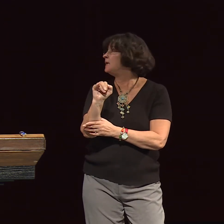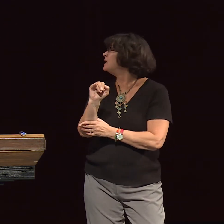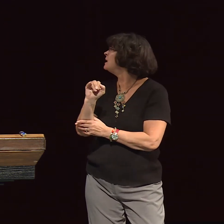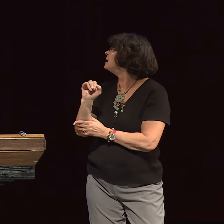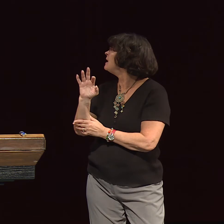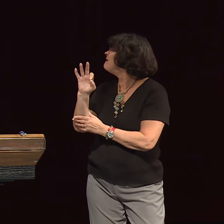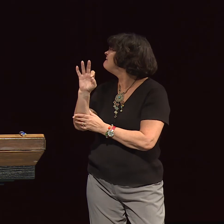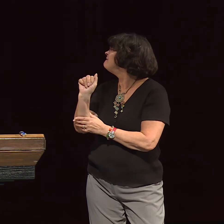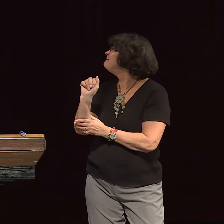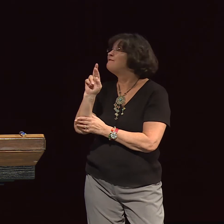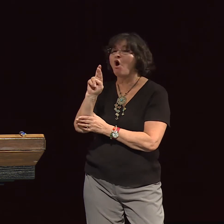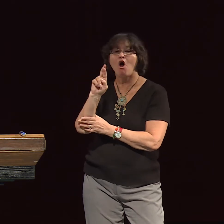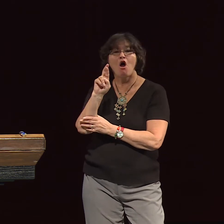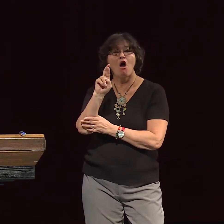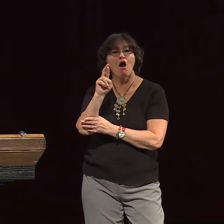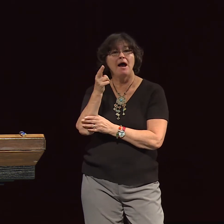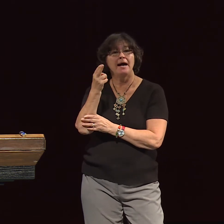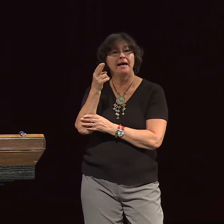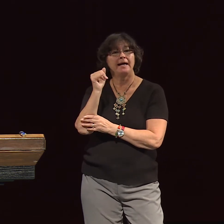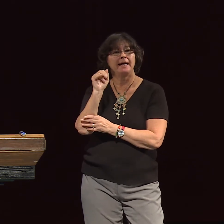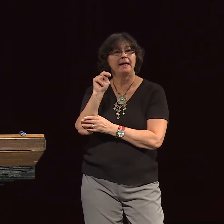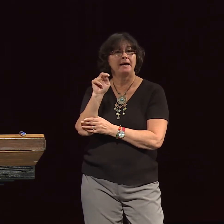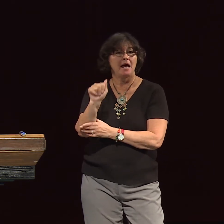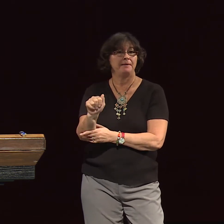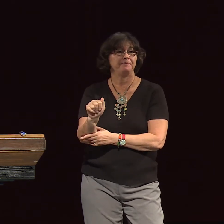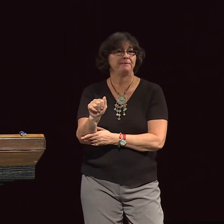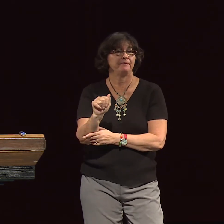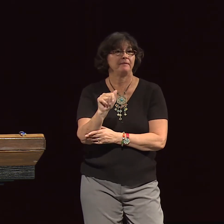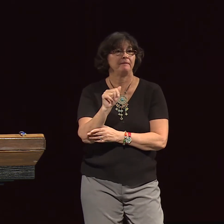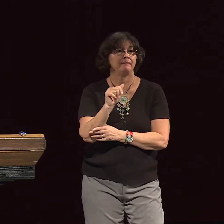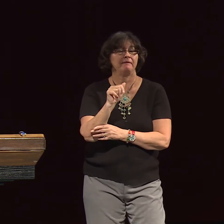We also have Sheri Farinha.